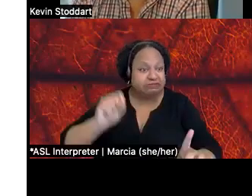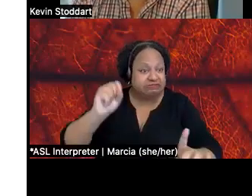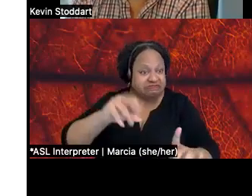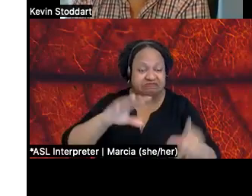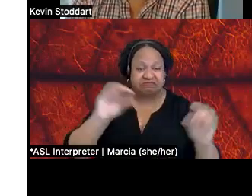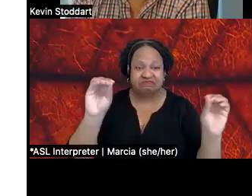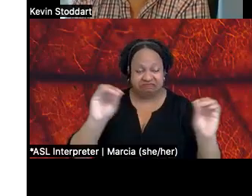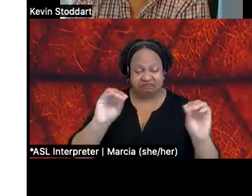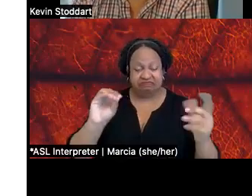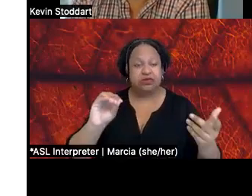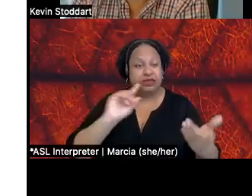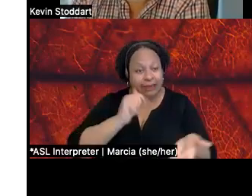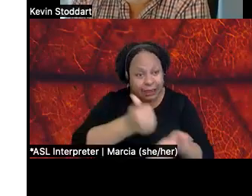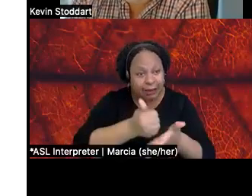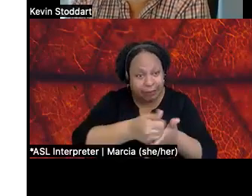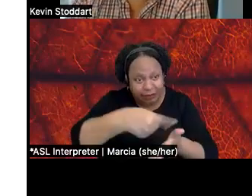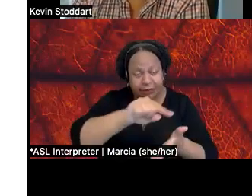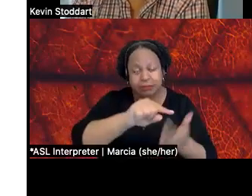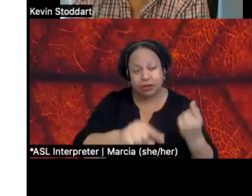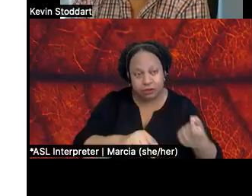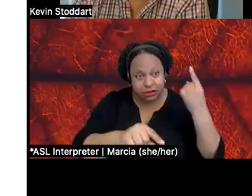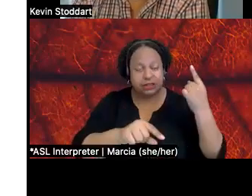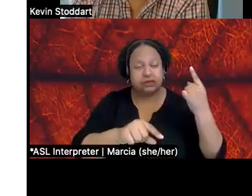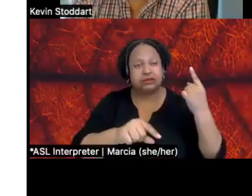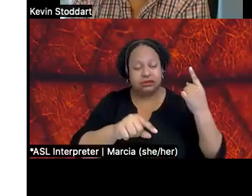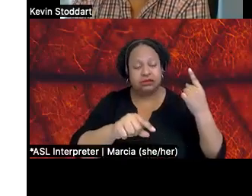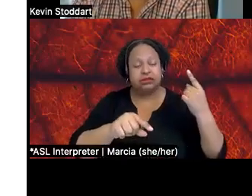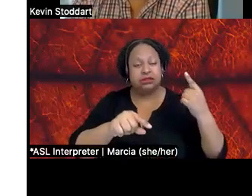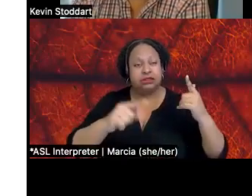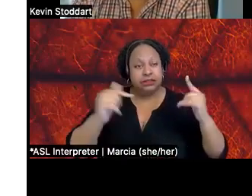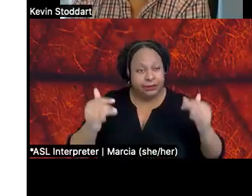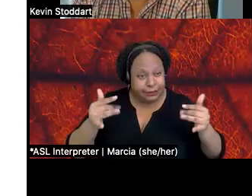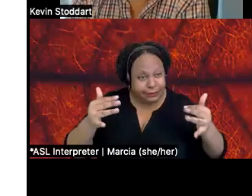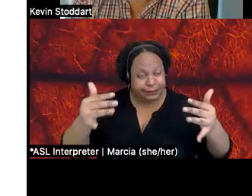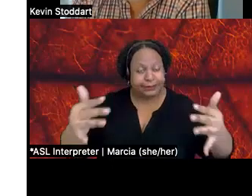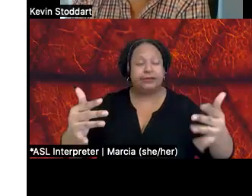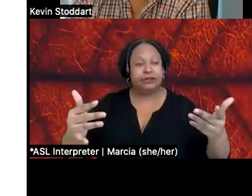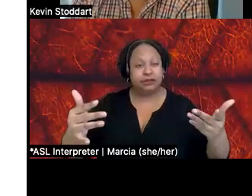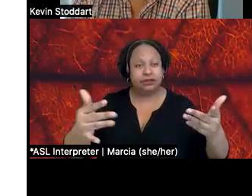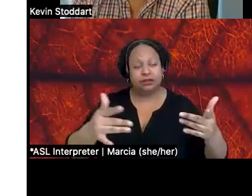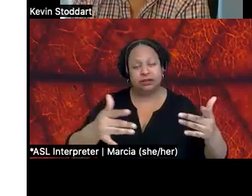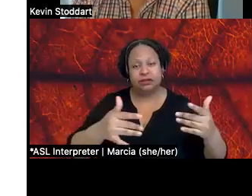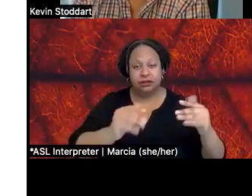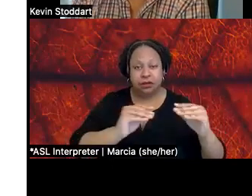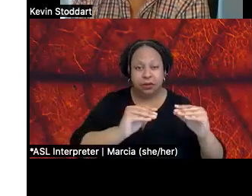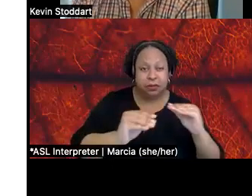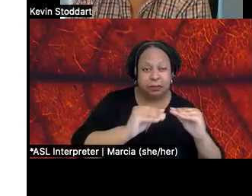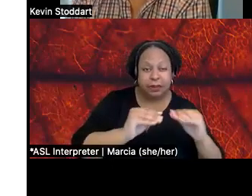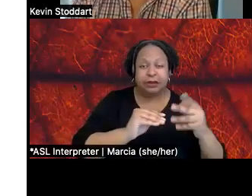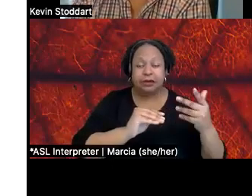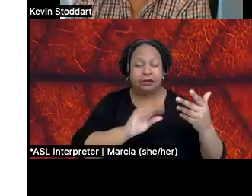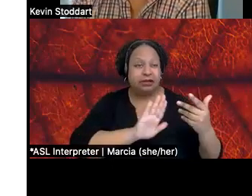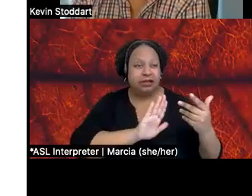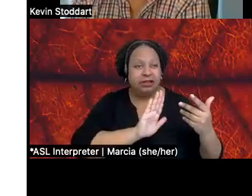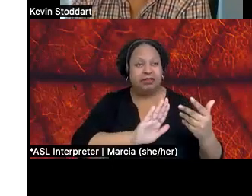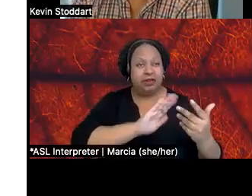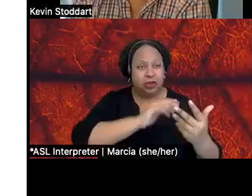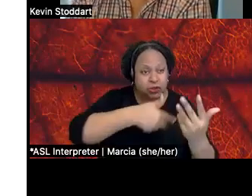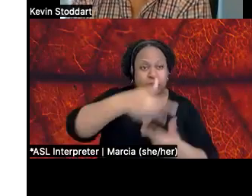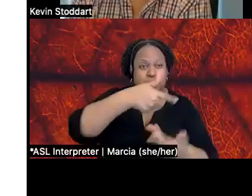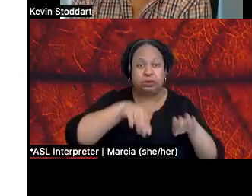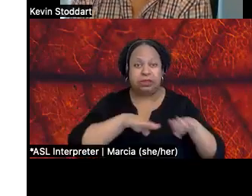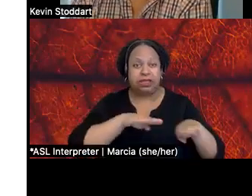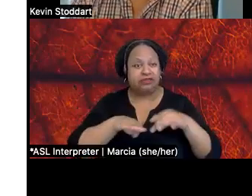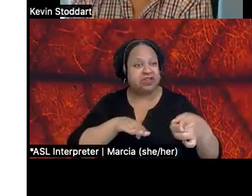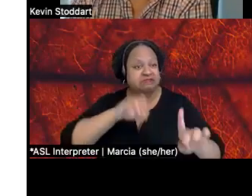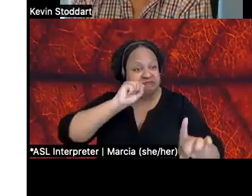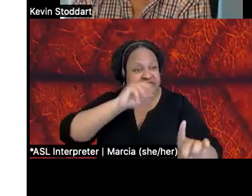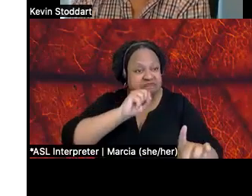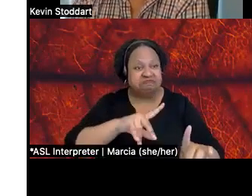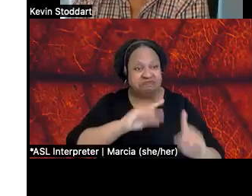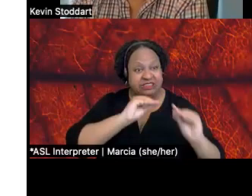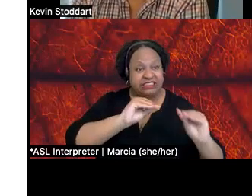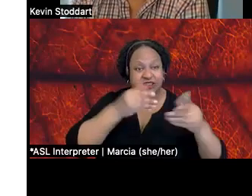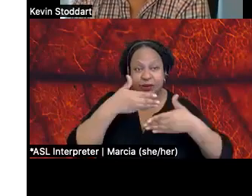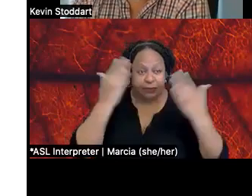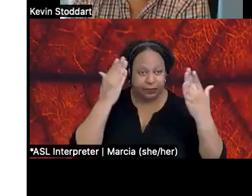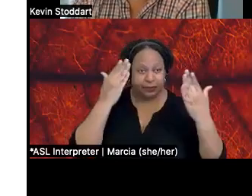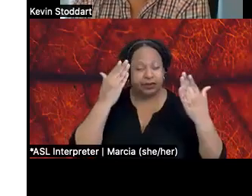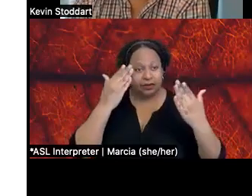to help them understand and repair some of their social behaviours and gain new social knowledge.